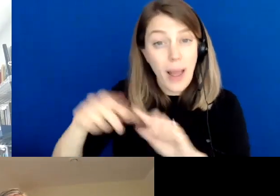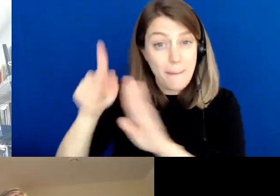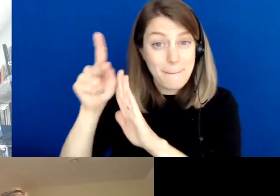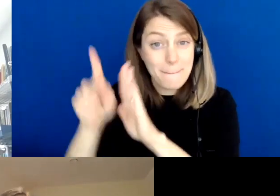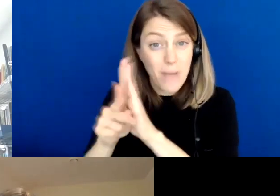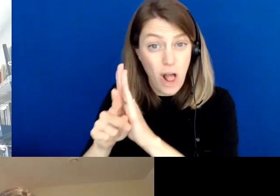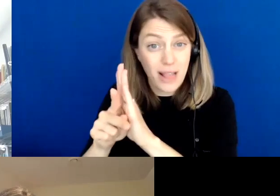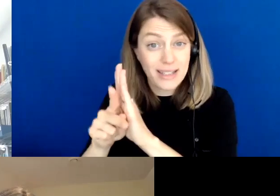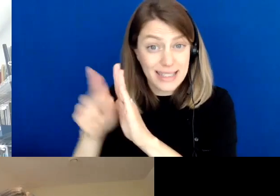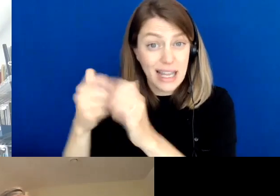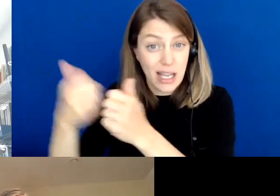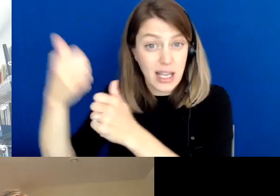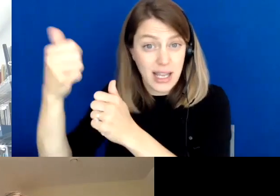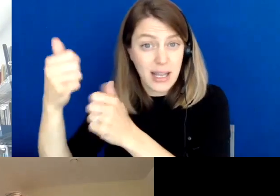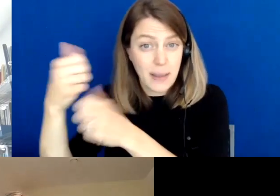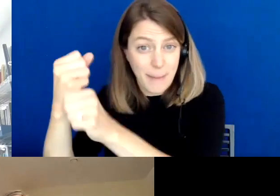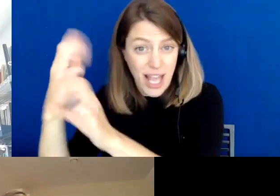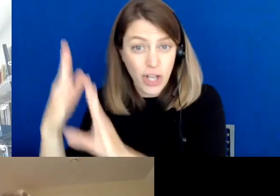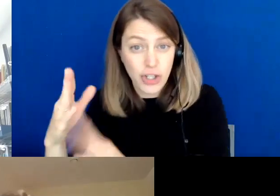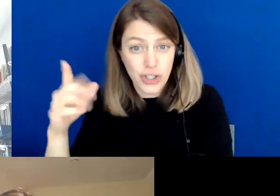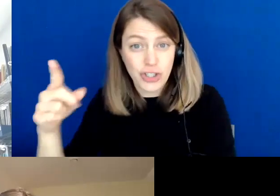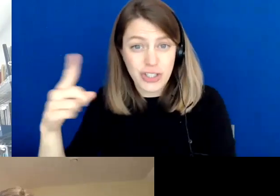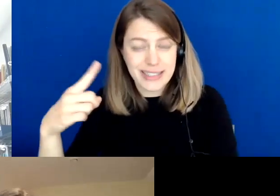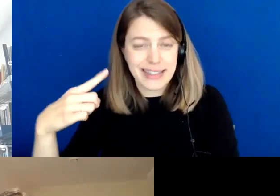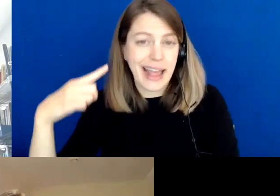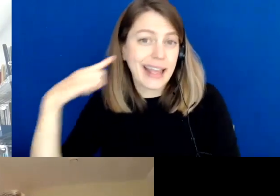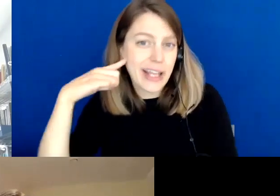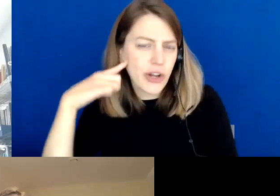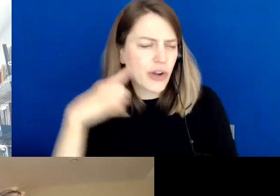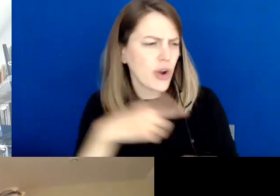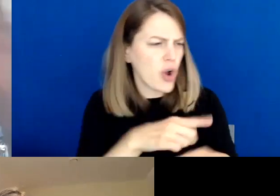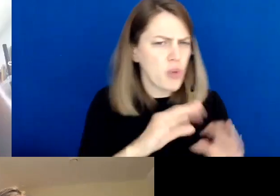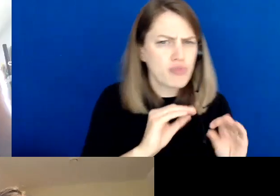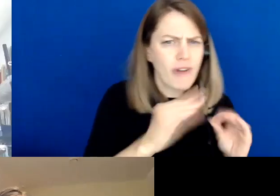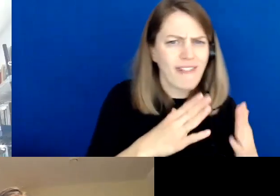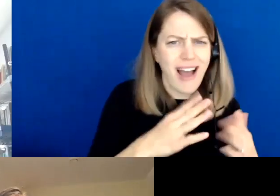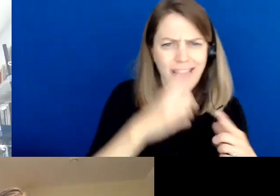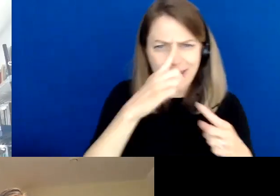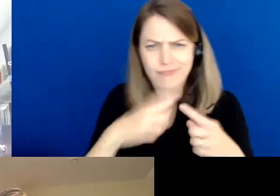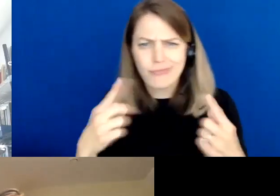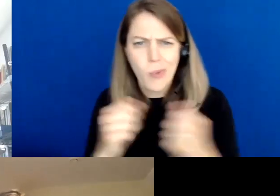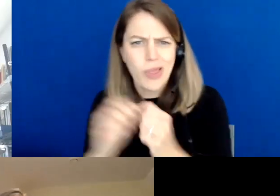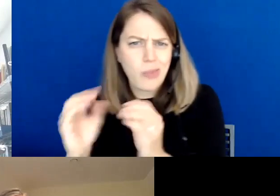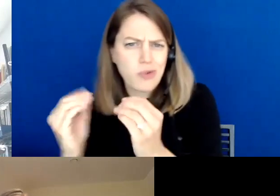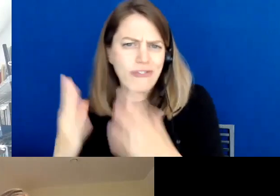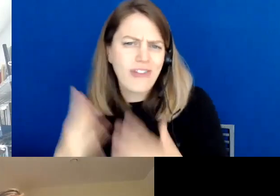parent versus parent or provider versus provider, they just throw up their hands, they don't know what to make of it.